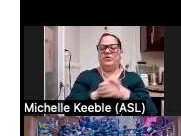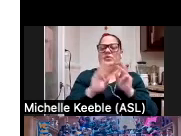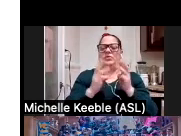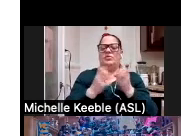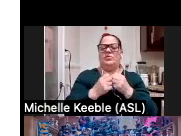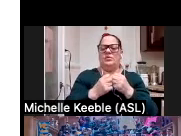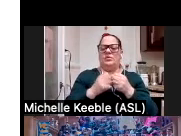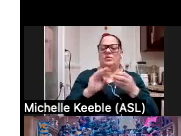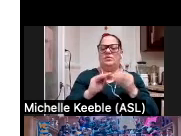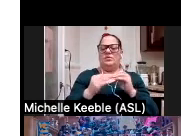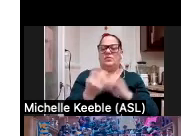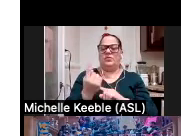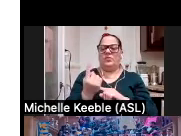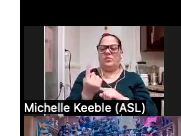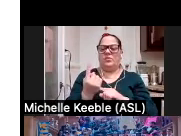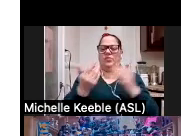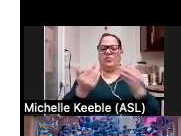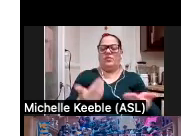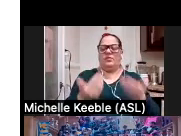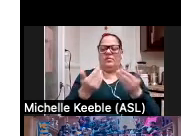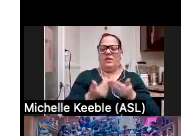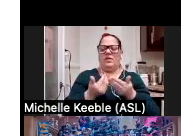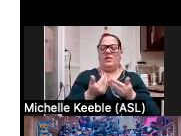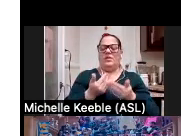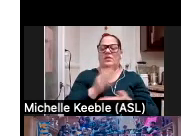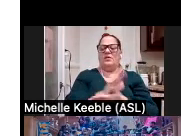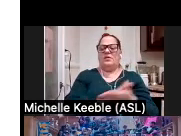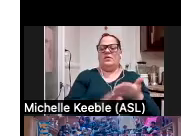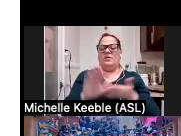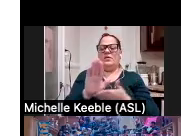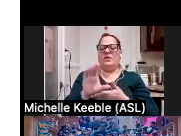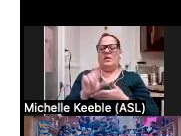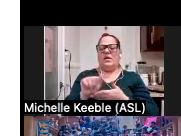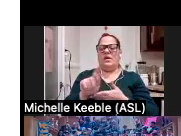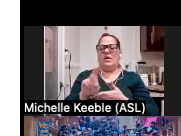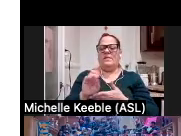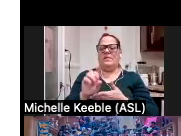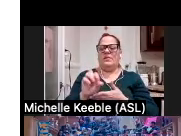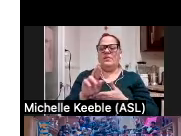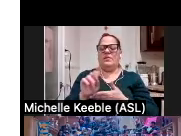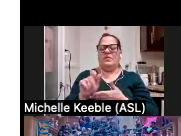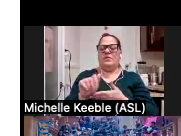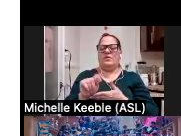I said we invited academics from the University of Cal-Berkeley, Fordham, University of Maryland,